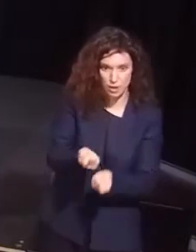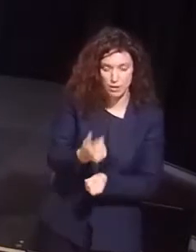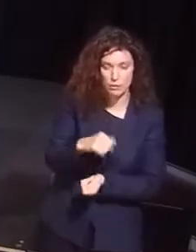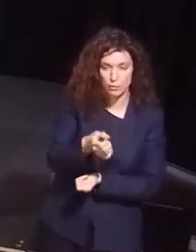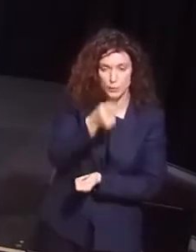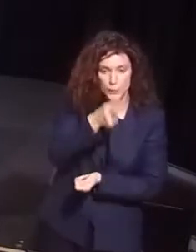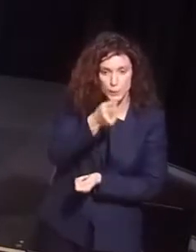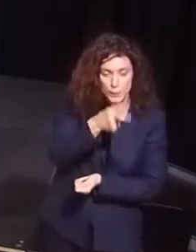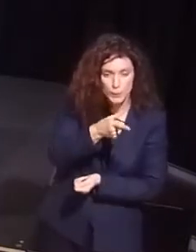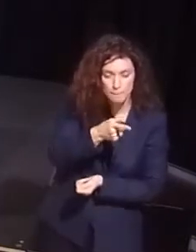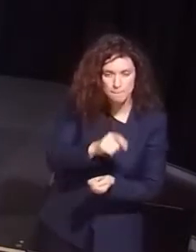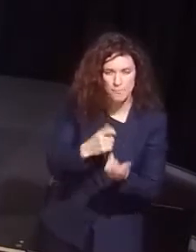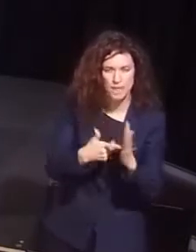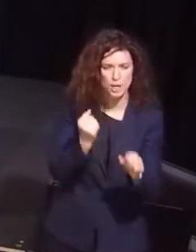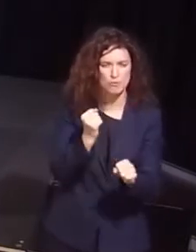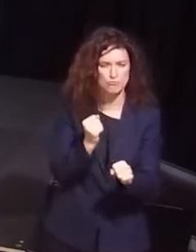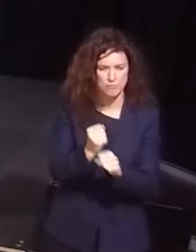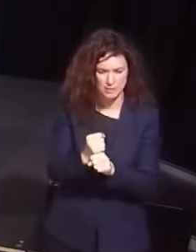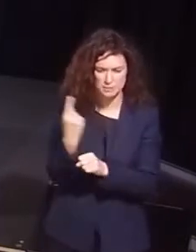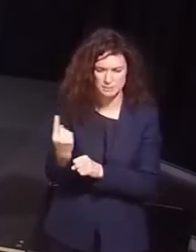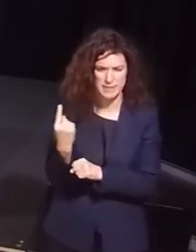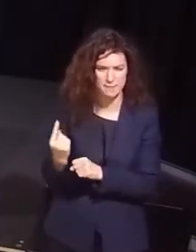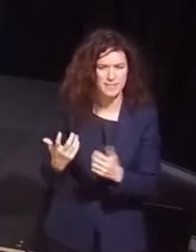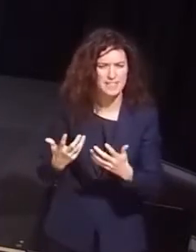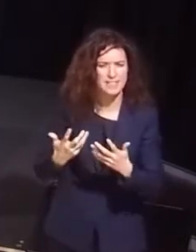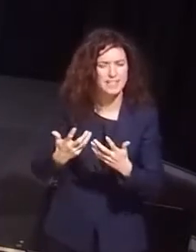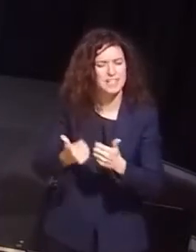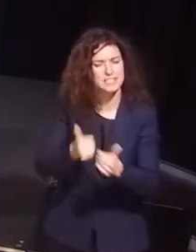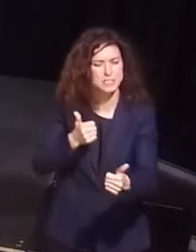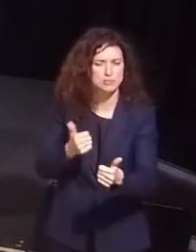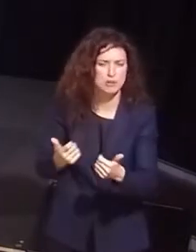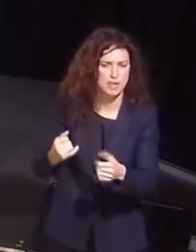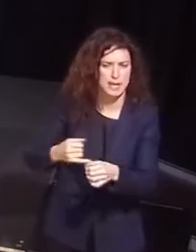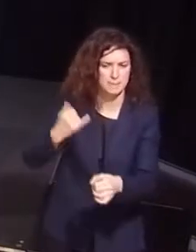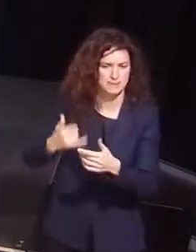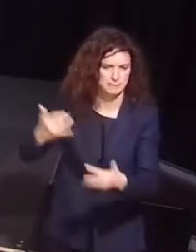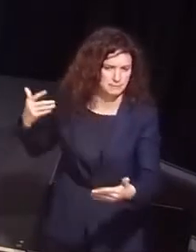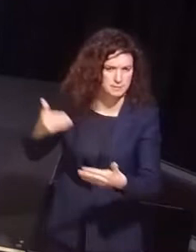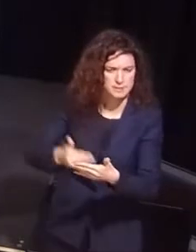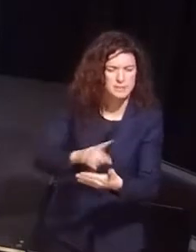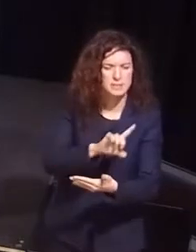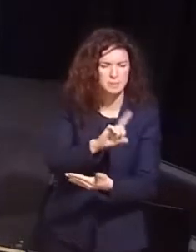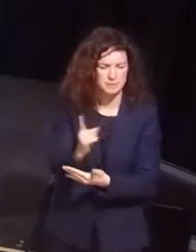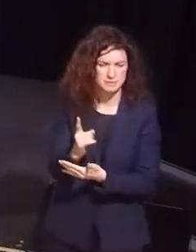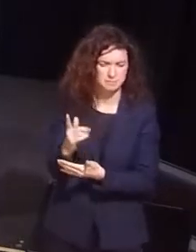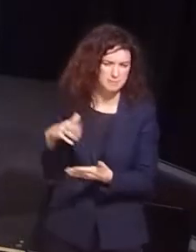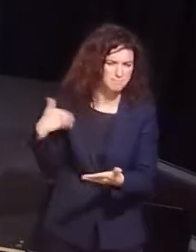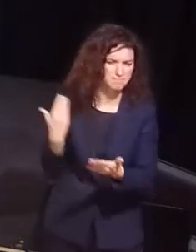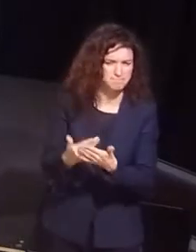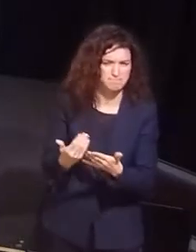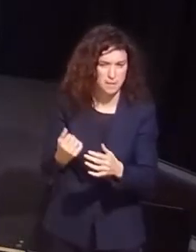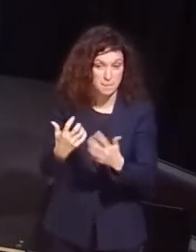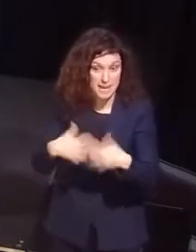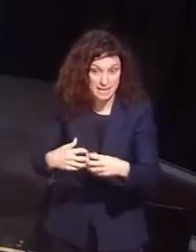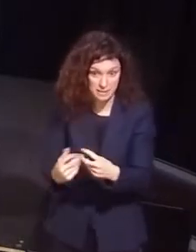Reg was an industrial chemist by trade but had long been tinkering with electronics. Aged five he was said to have built an electric fence